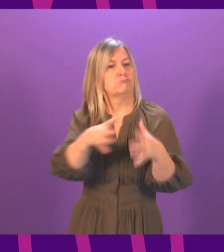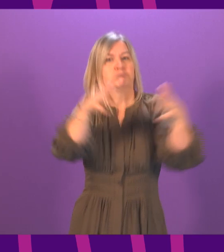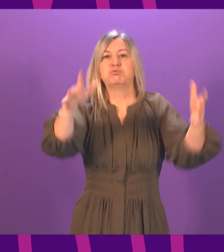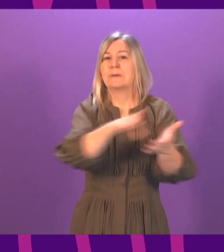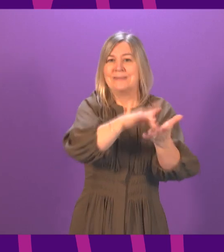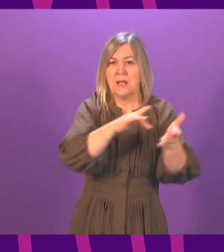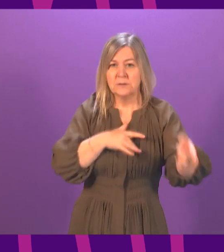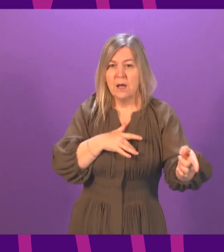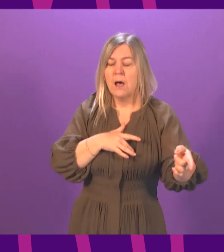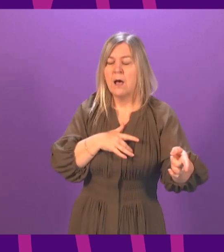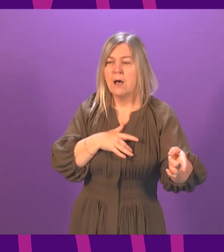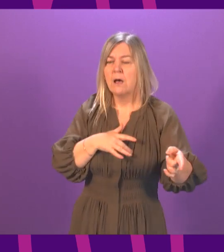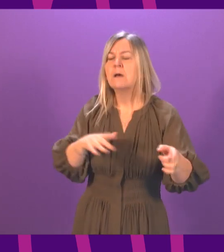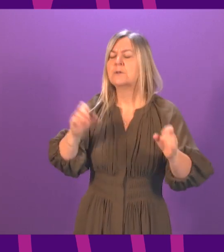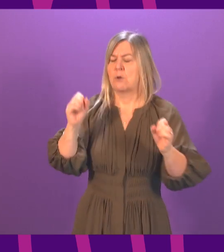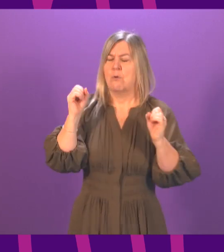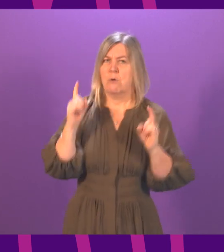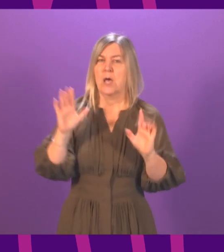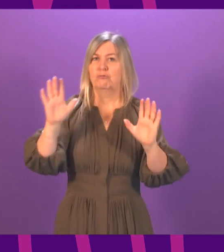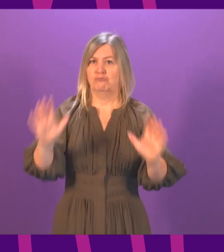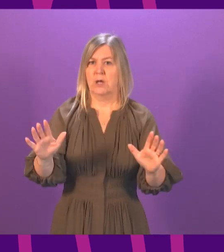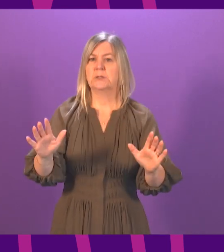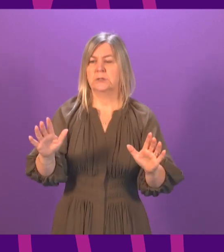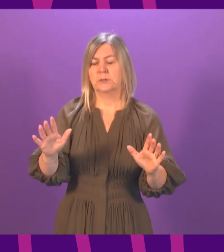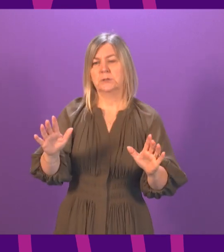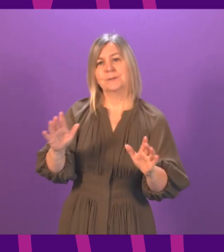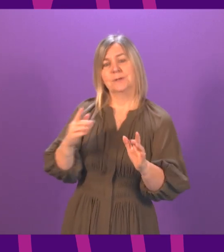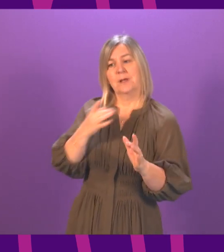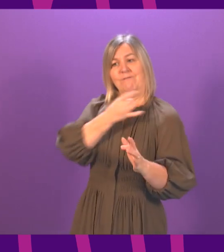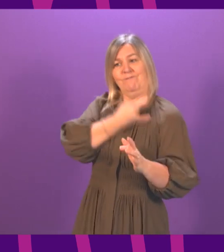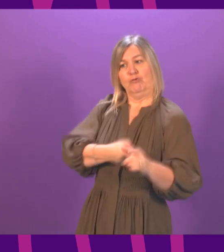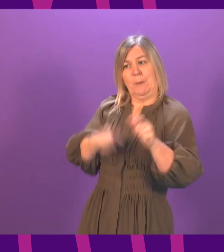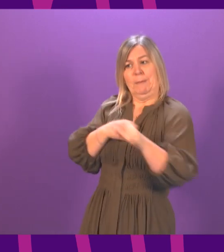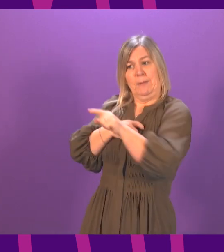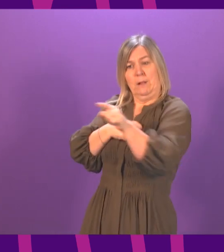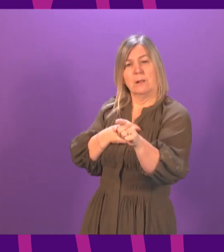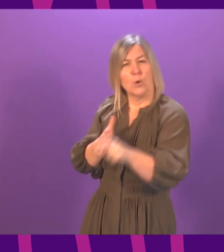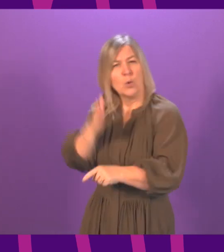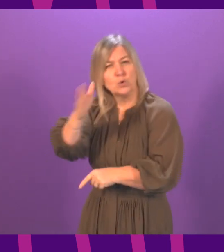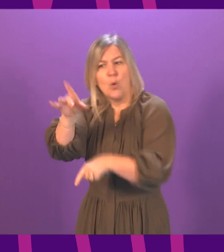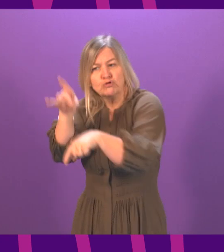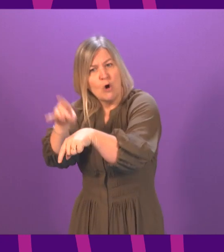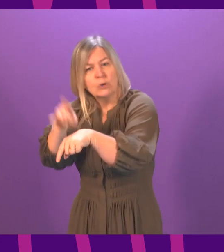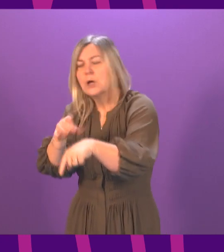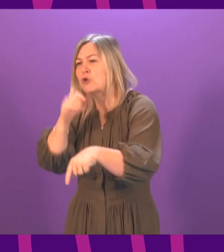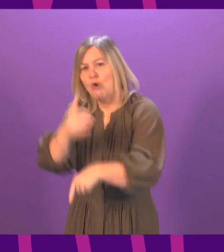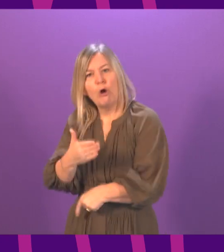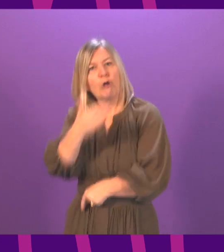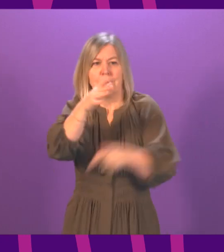The woman completely understands why clinically vulnerable people are asked to go to their local doctor and not to a mass vaccination centre, but asks